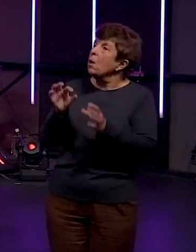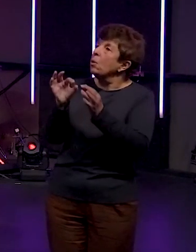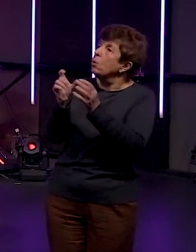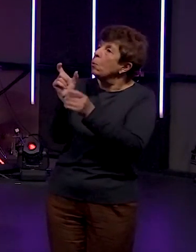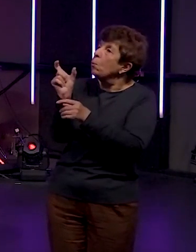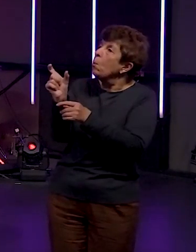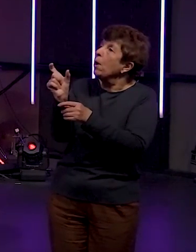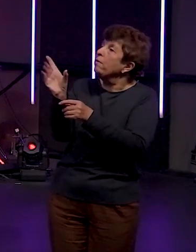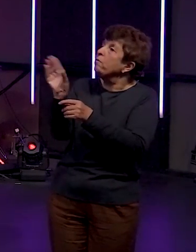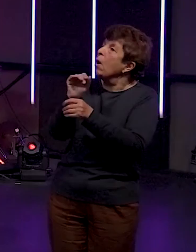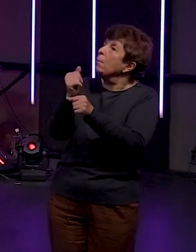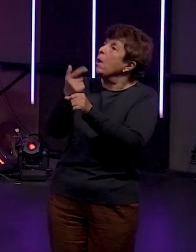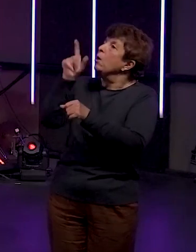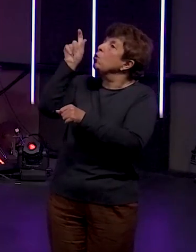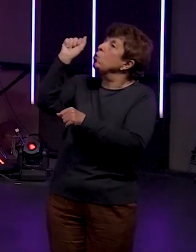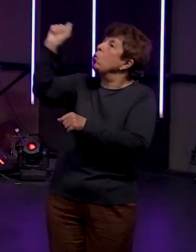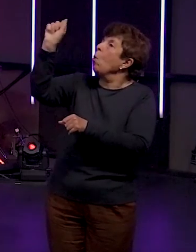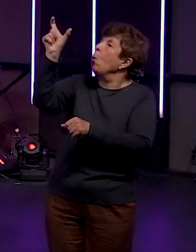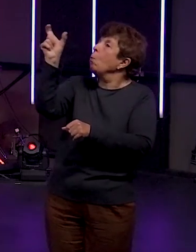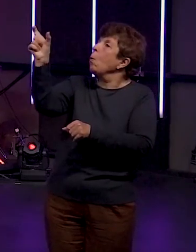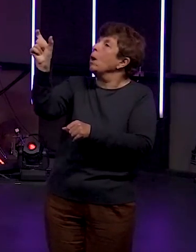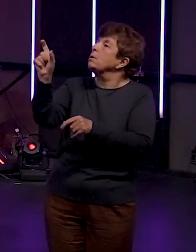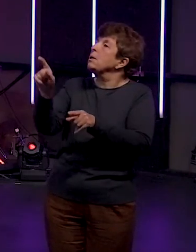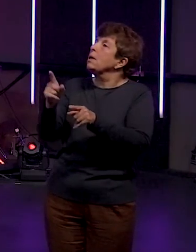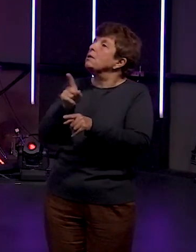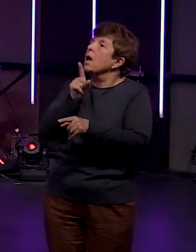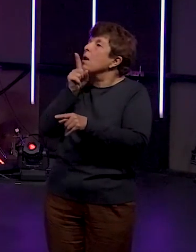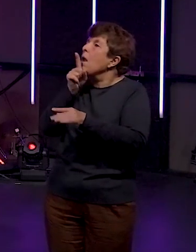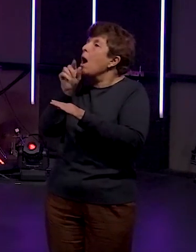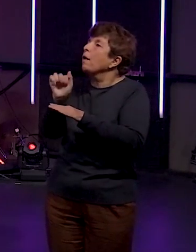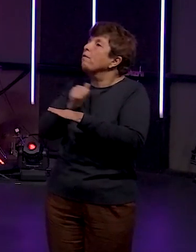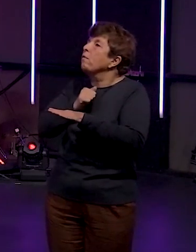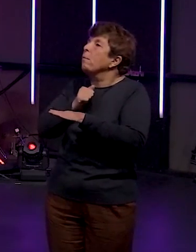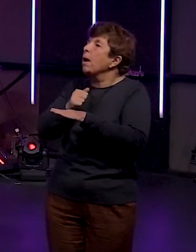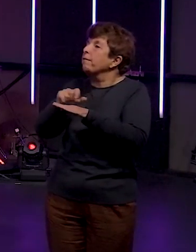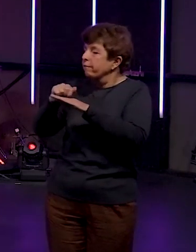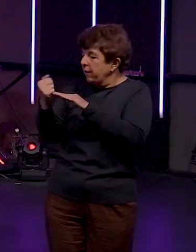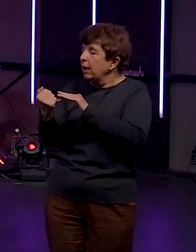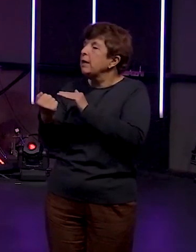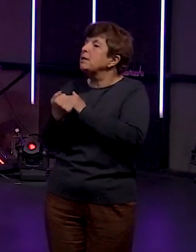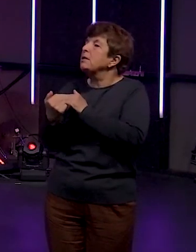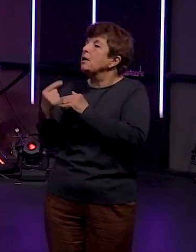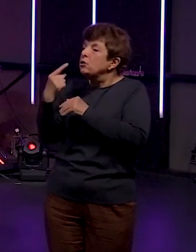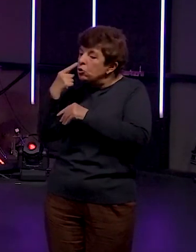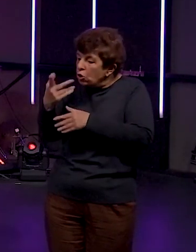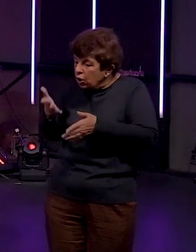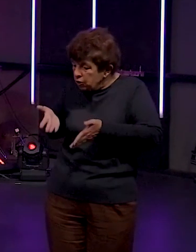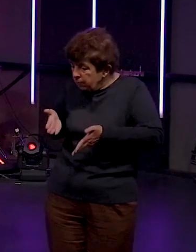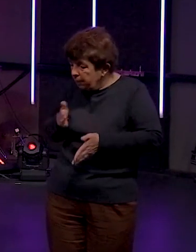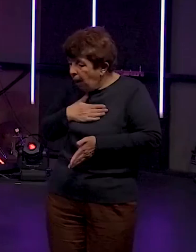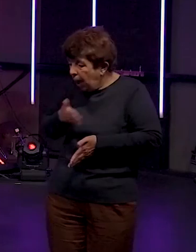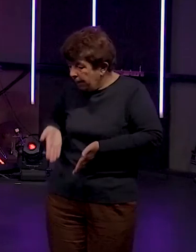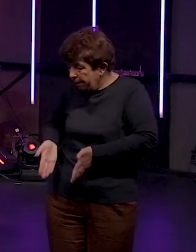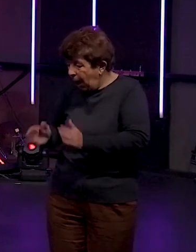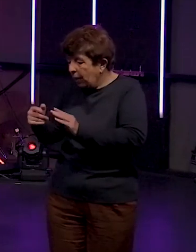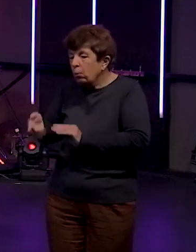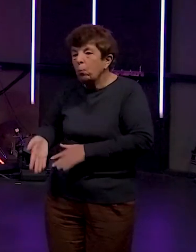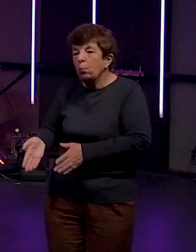That your word is a lamp unto my feet and a light for my path.